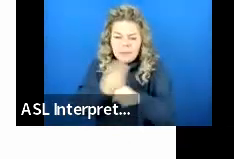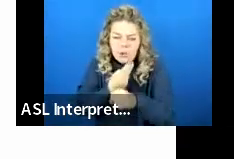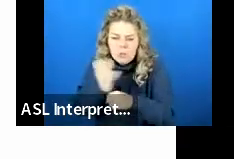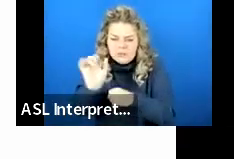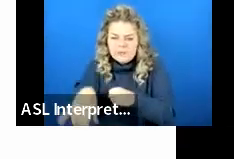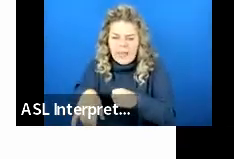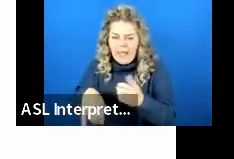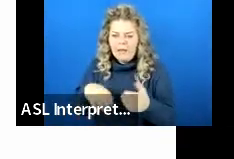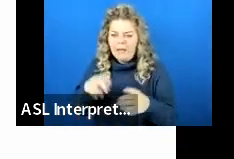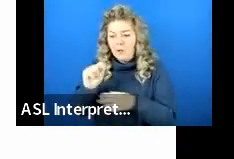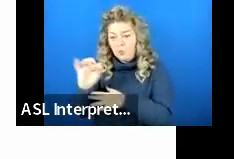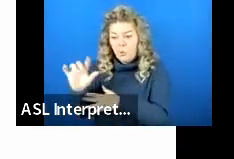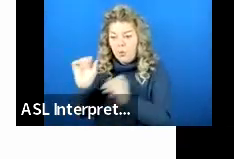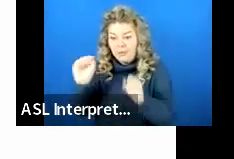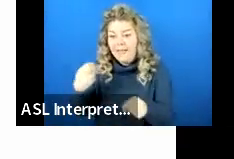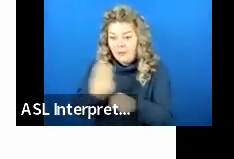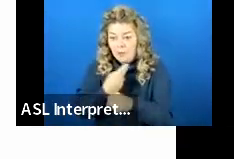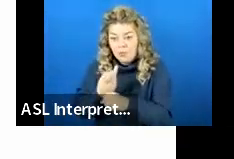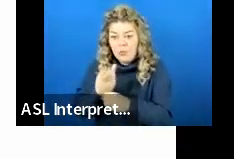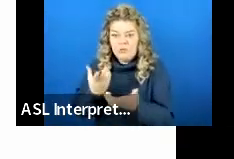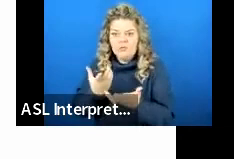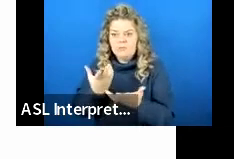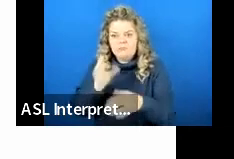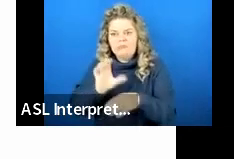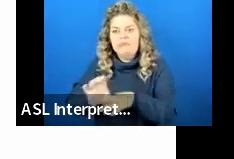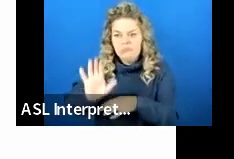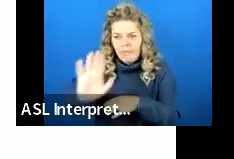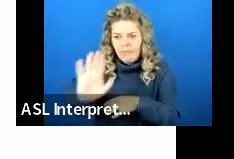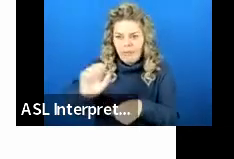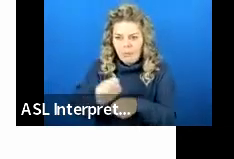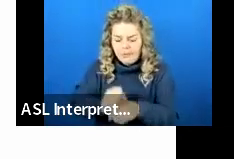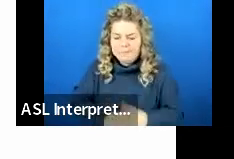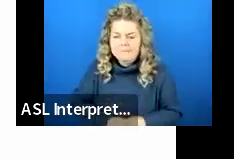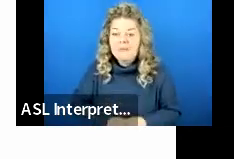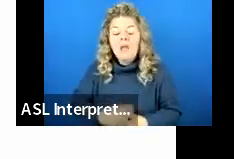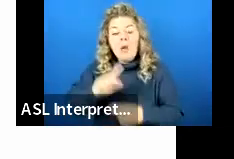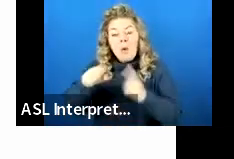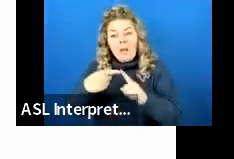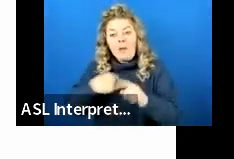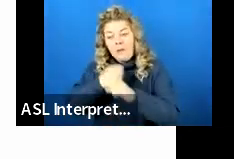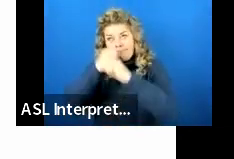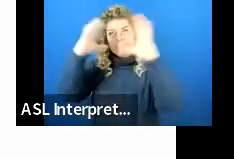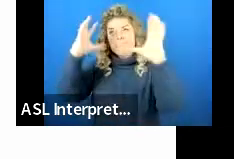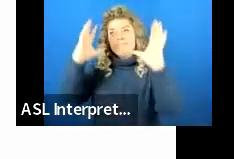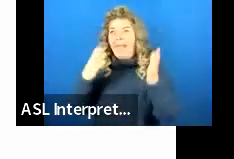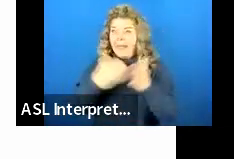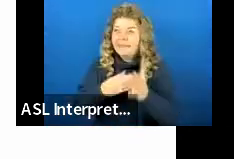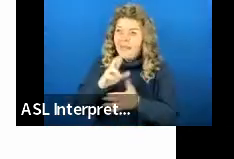And the last thing that I'd like to leave you with is that when we think about integrating anti-racist principles